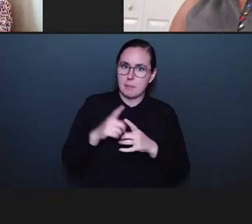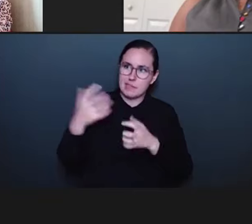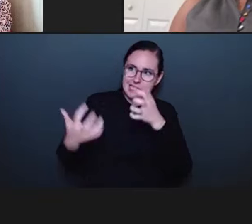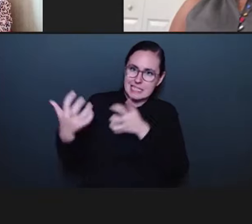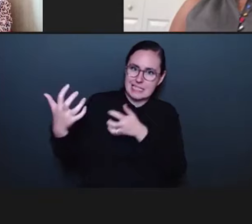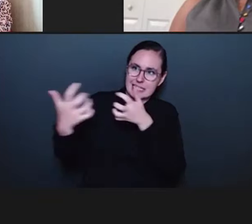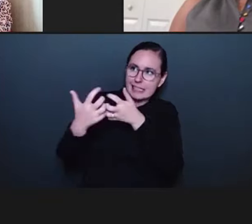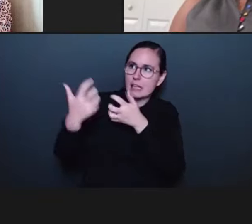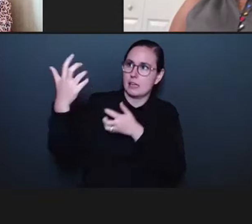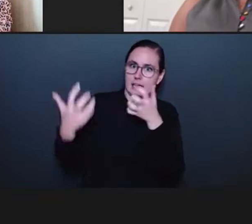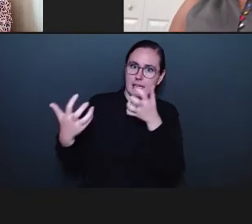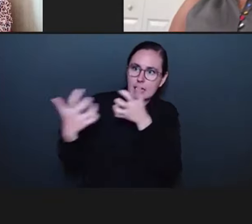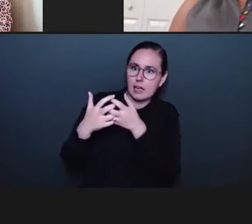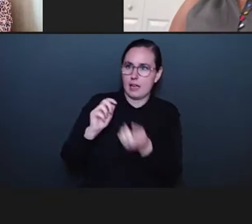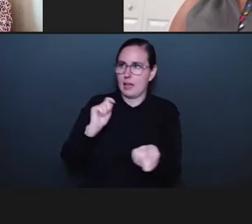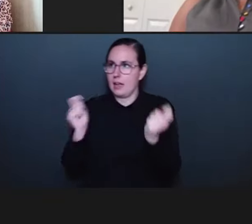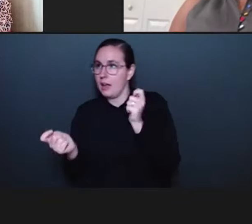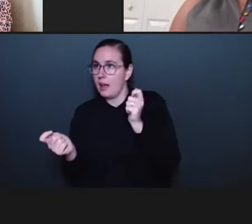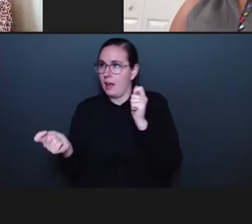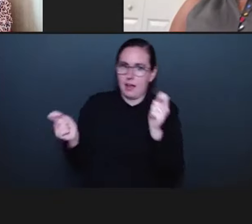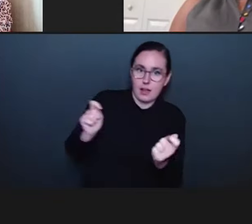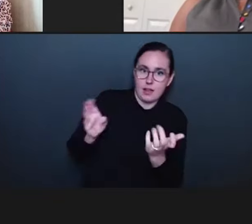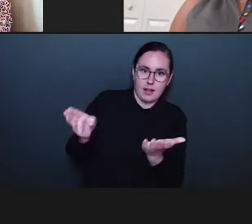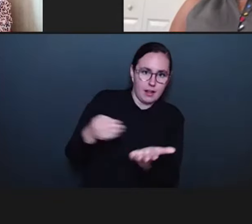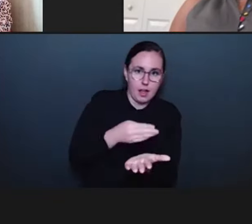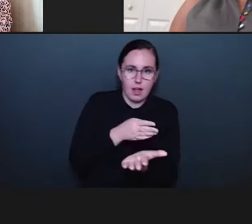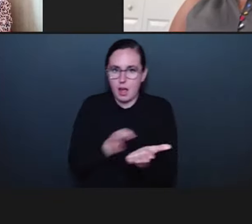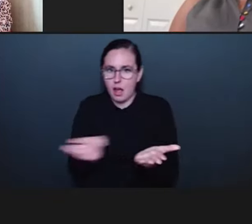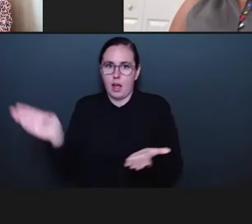of talk about loss and damage. Because despite our adaptation efforts, in spite of all the